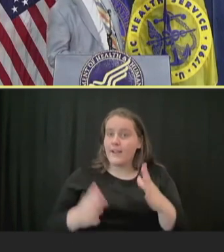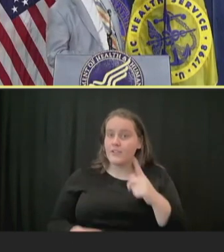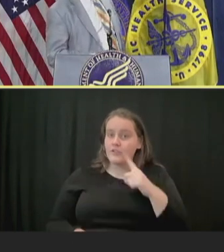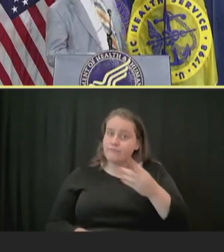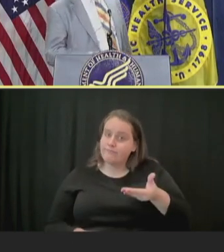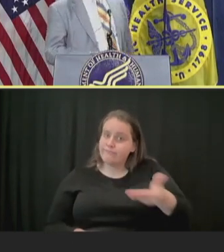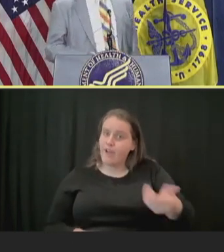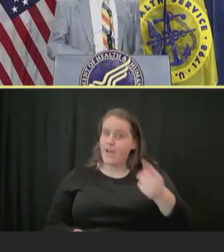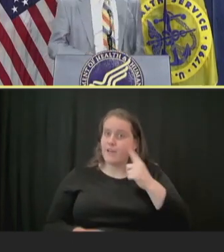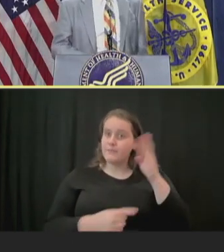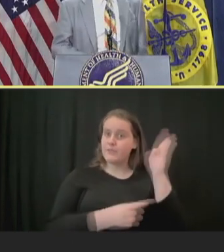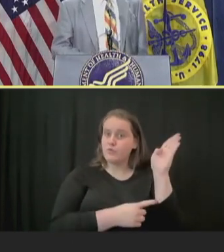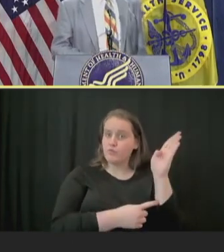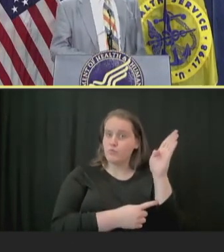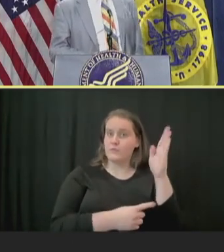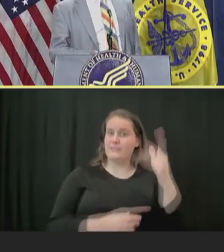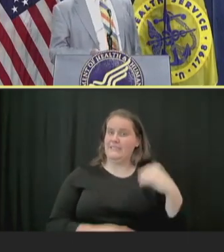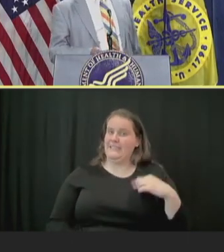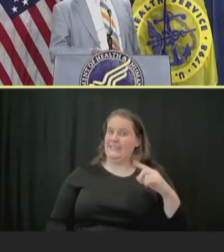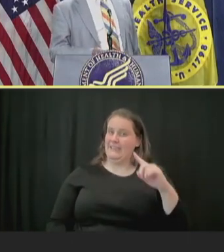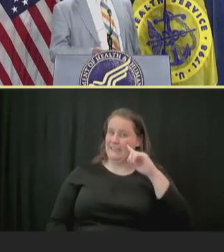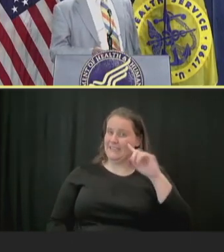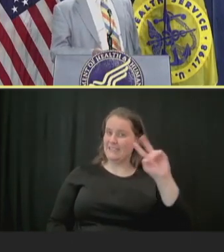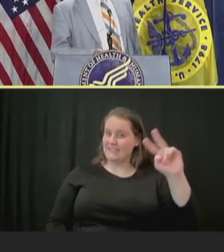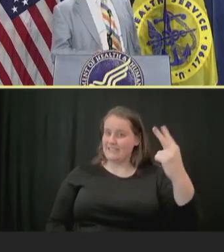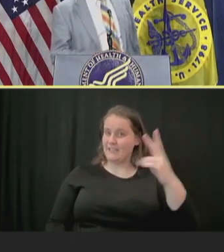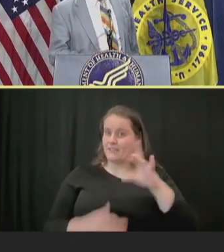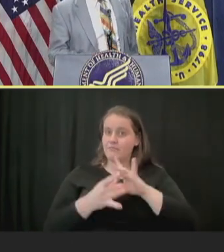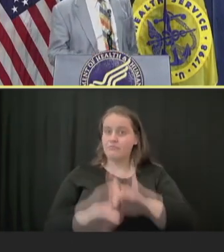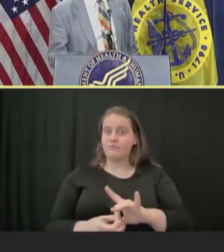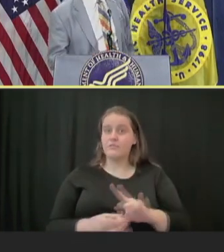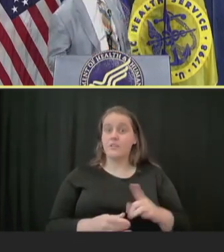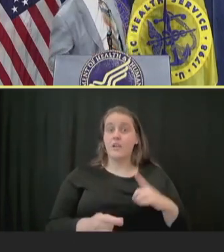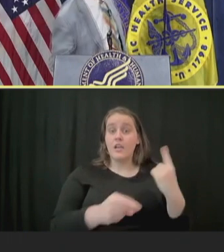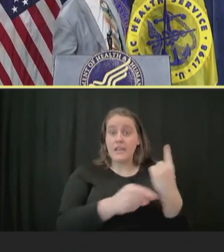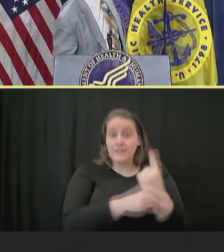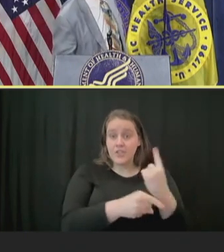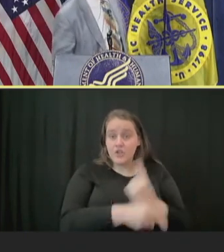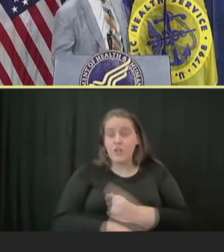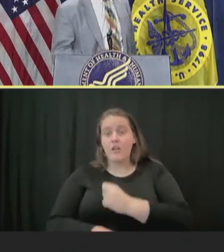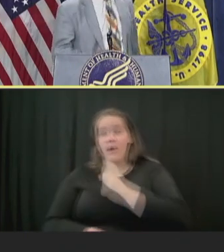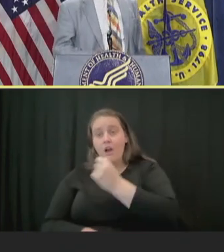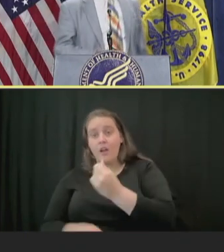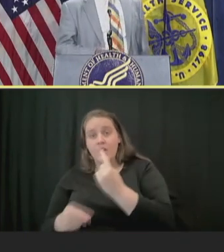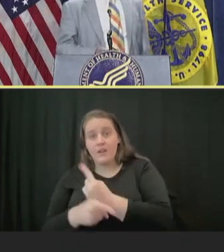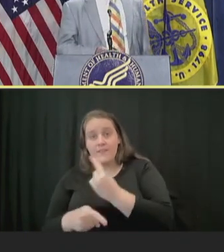second one it sounds like -- on conventional and unconventional T cells. Mine is -- has a different